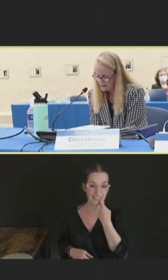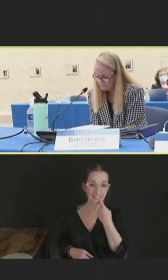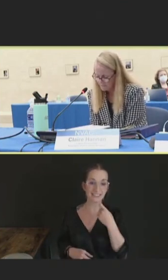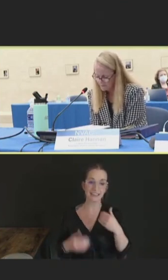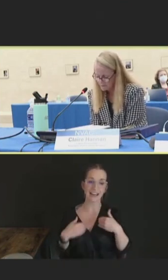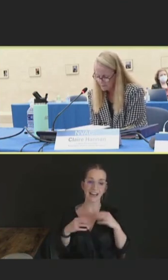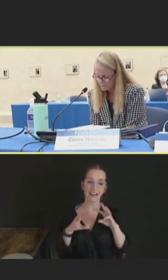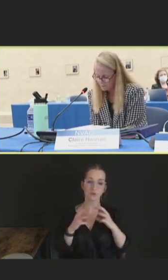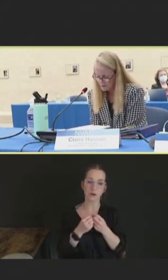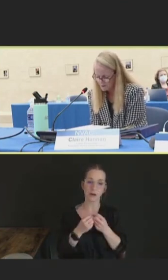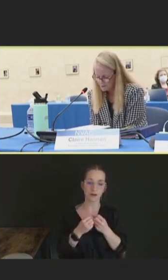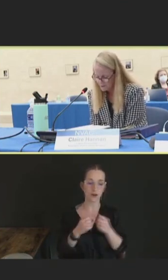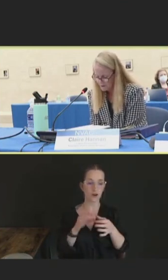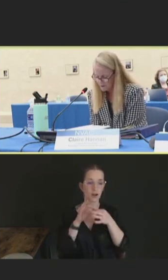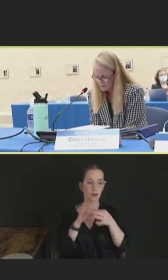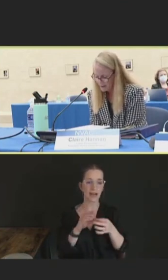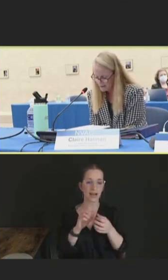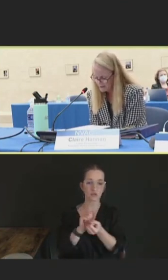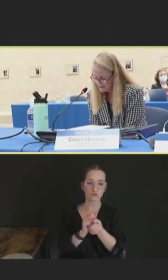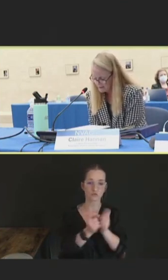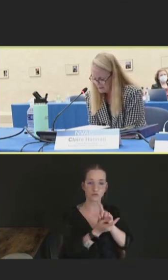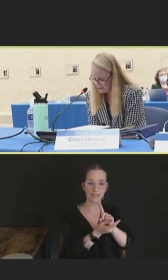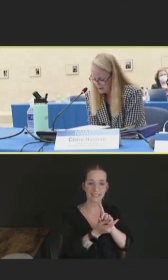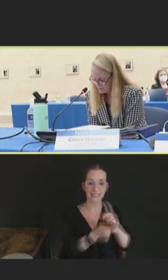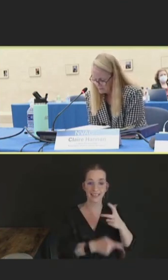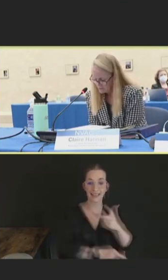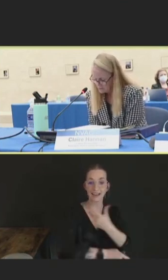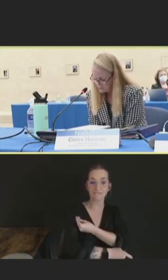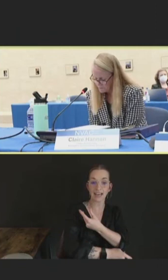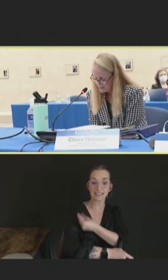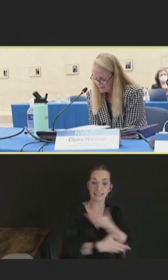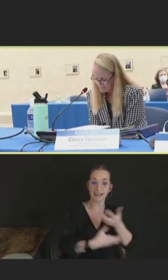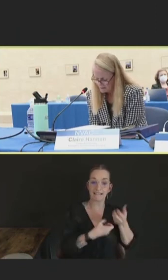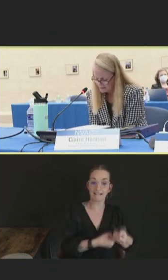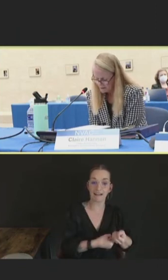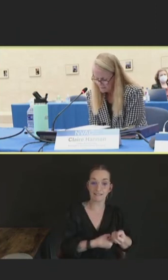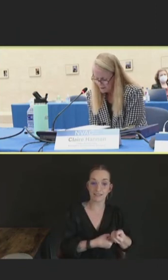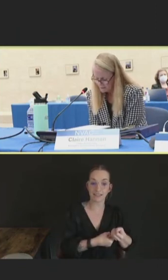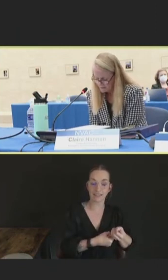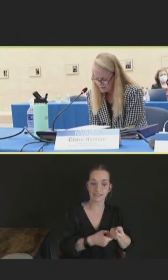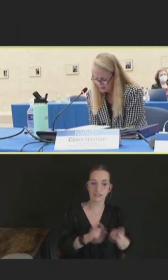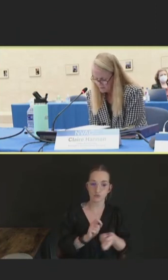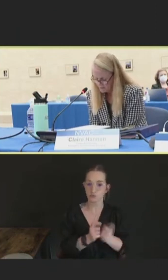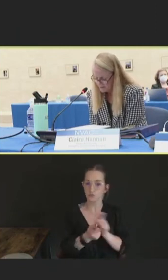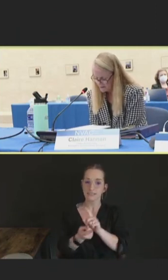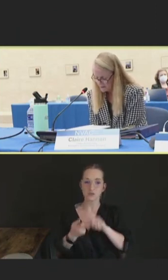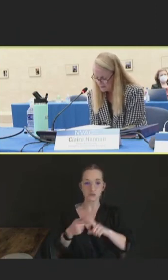confidence research into practice. We featured three evidence-based models to increase vaccine